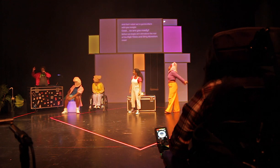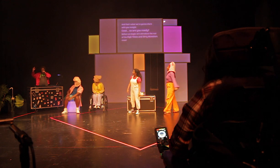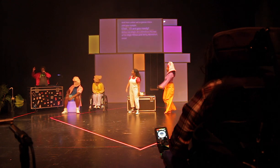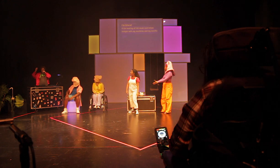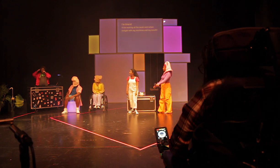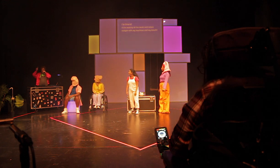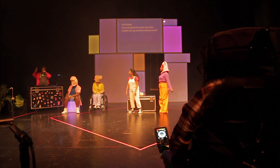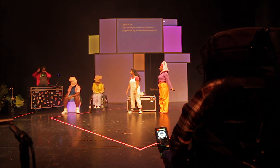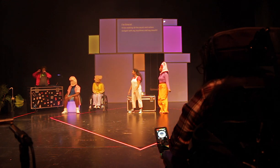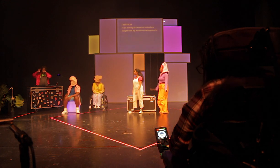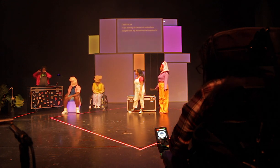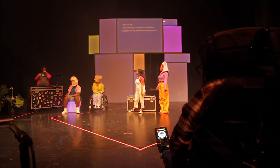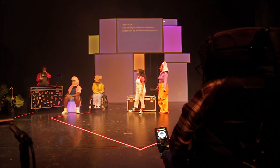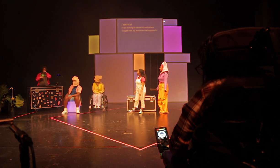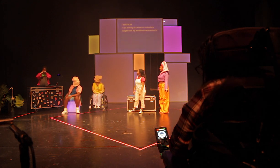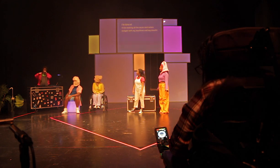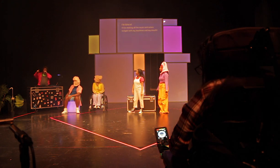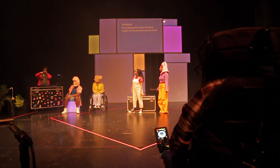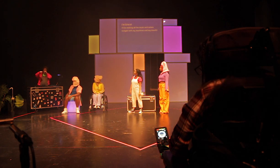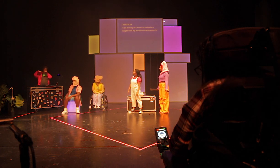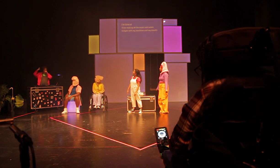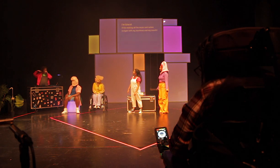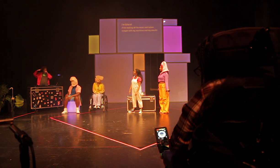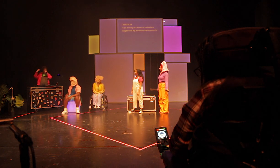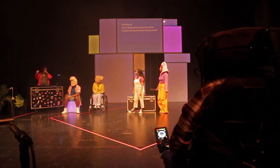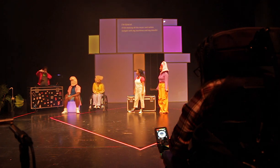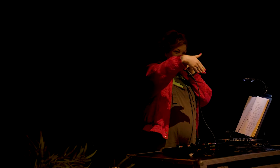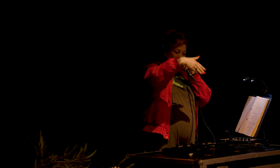Hi, I'm Grace. I'm going to be making all the music and noises tonight.